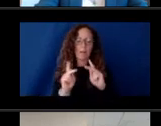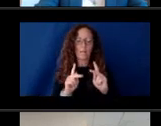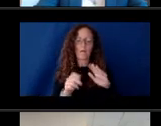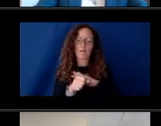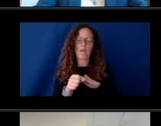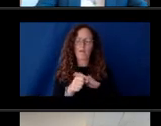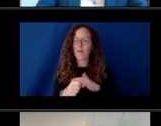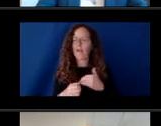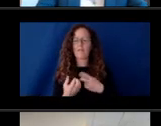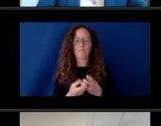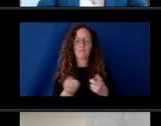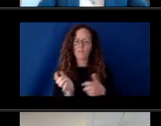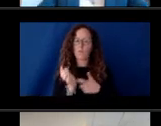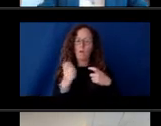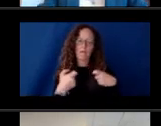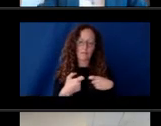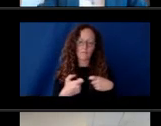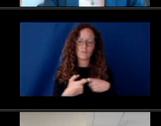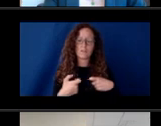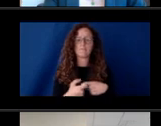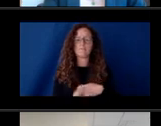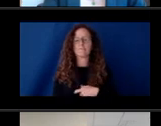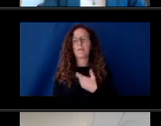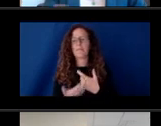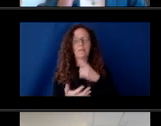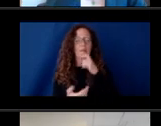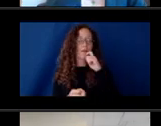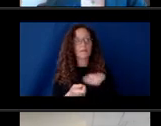it doesn't specify necessarily down to the exact device, but it certainly gives a sense.